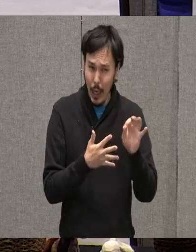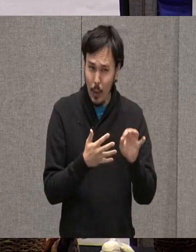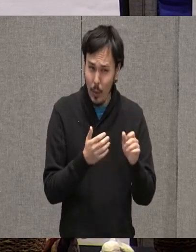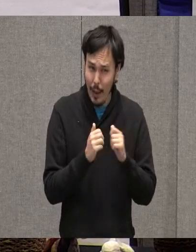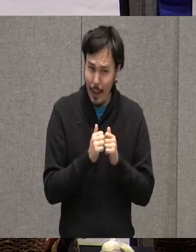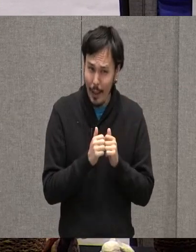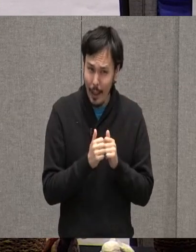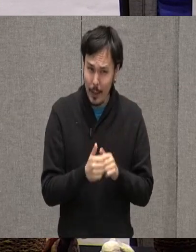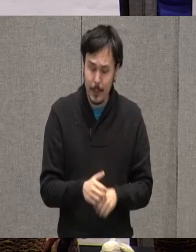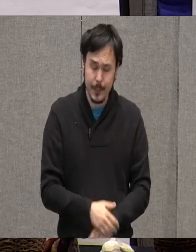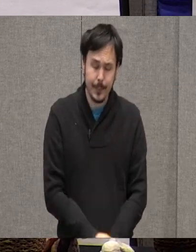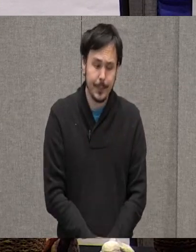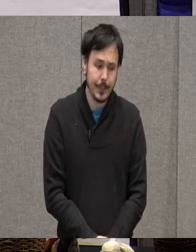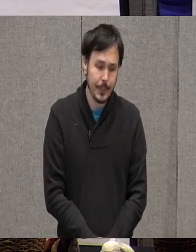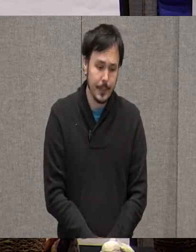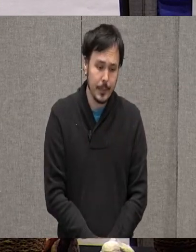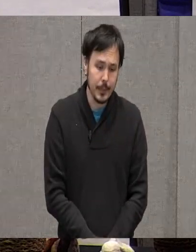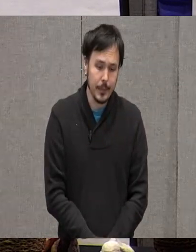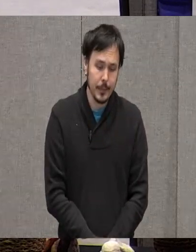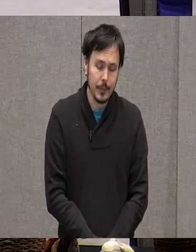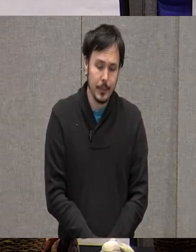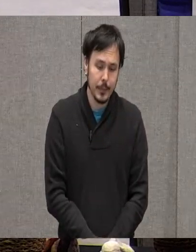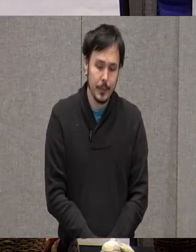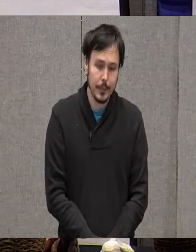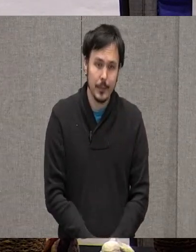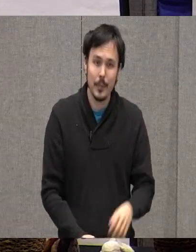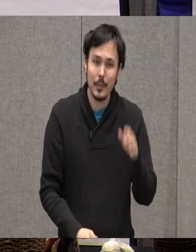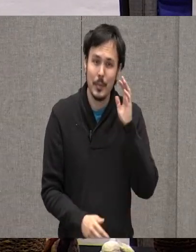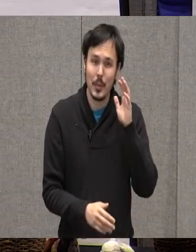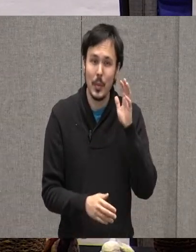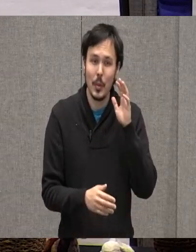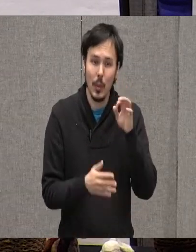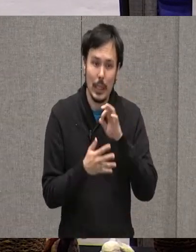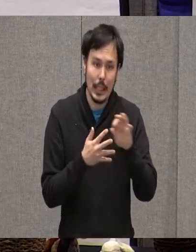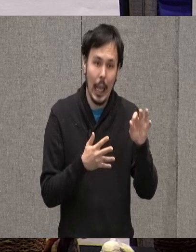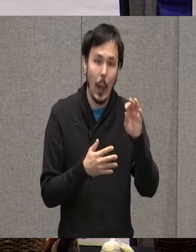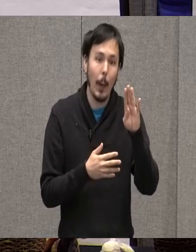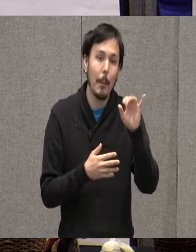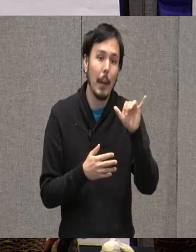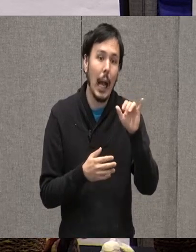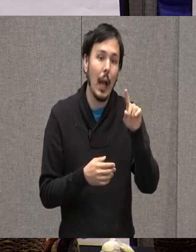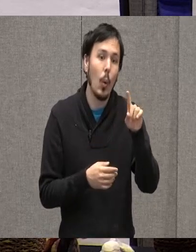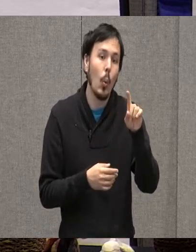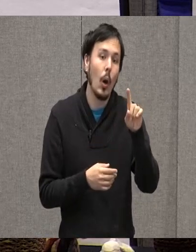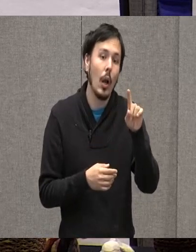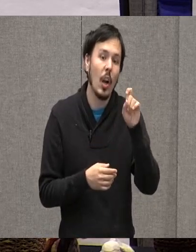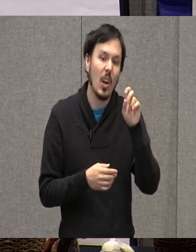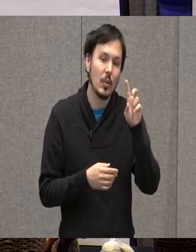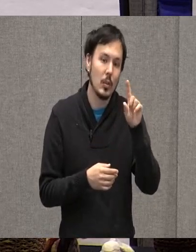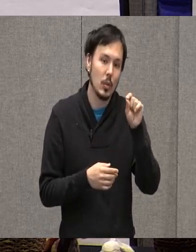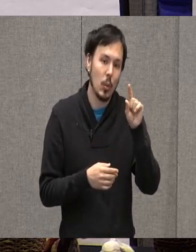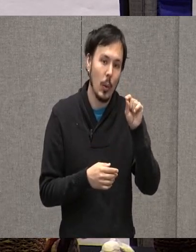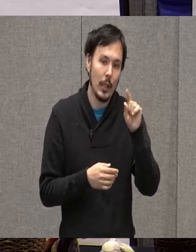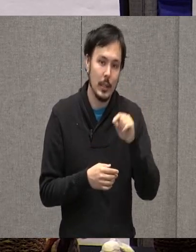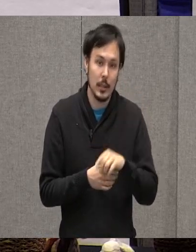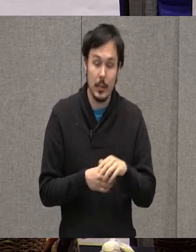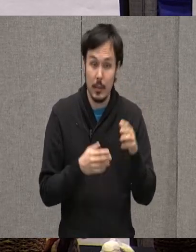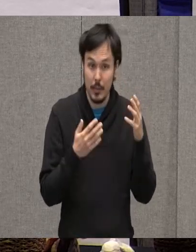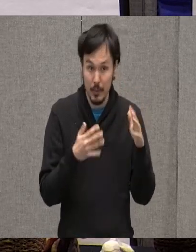is we're gonna be counting by 120. And then after we do that and we record some patterns